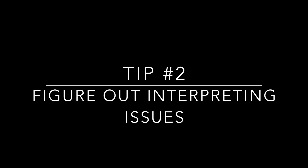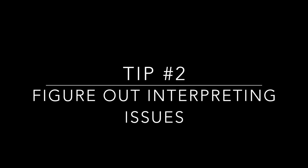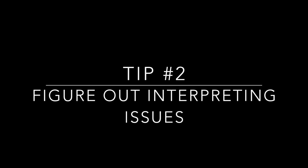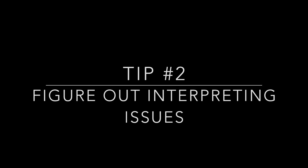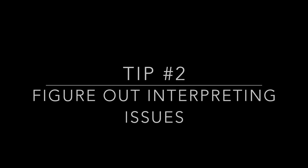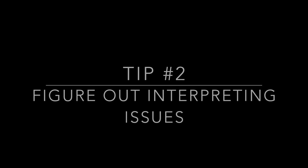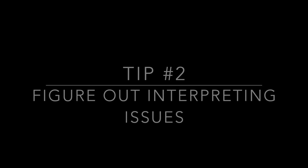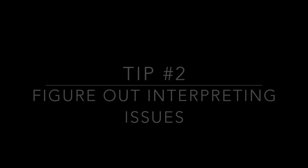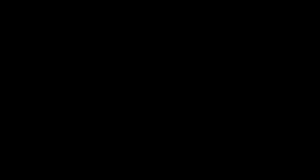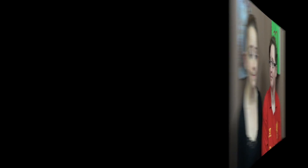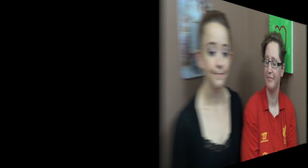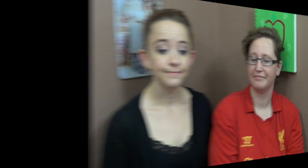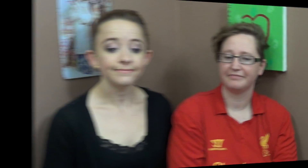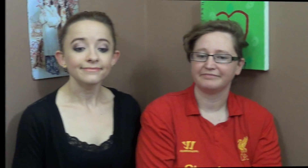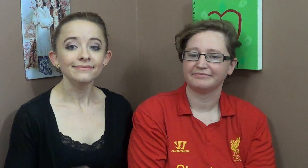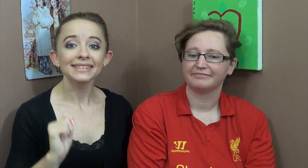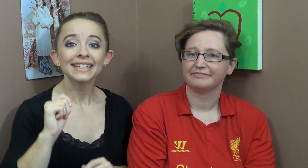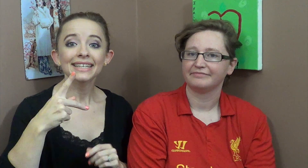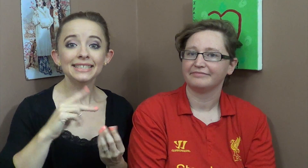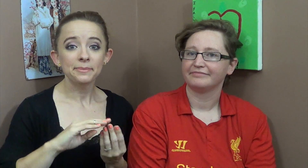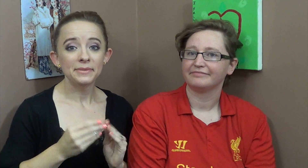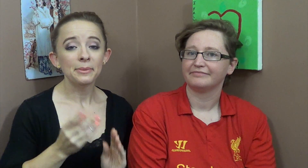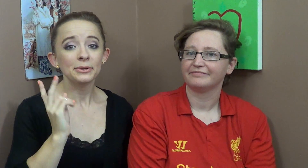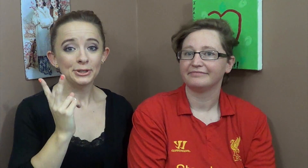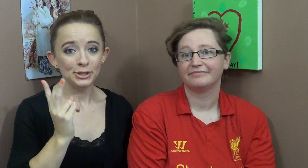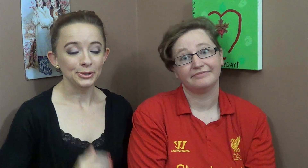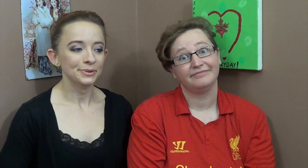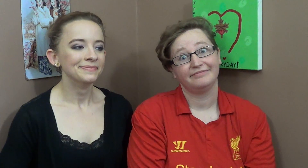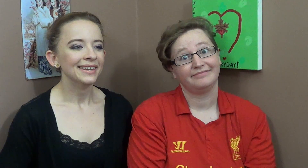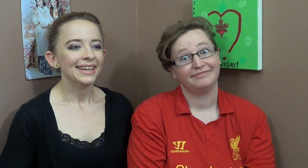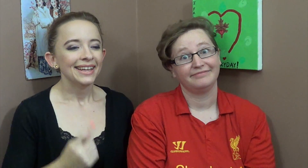Tip #2